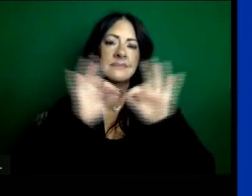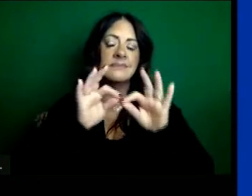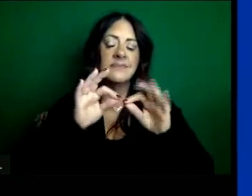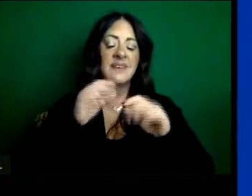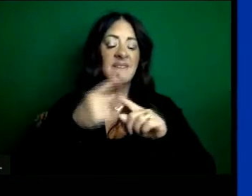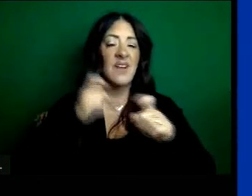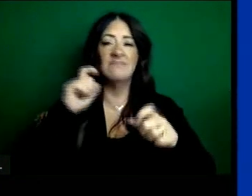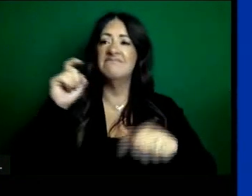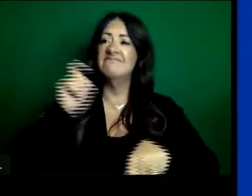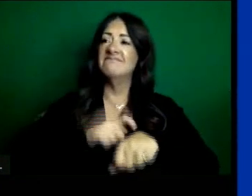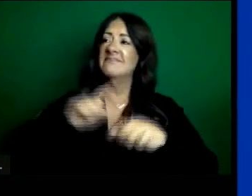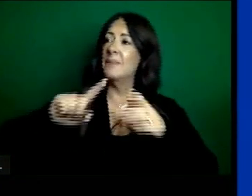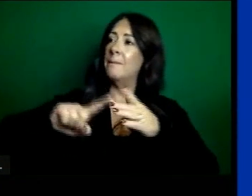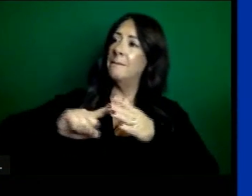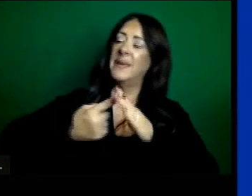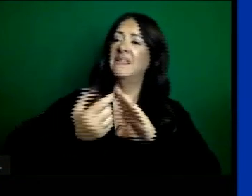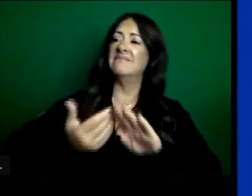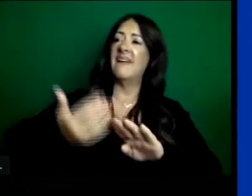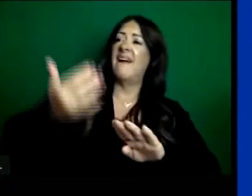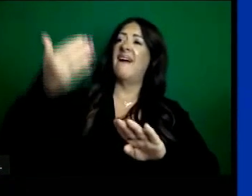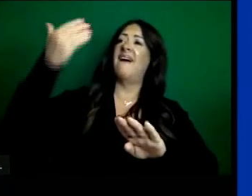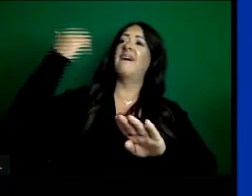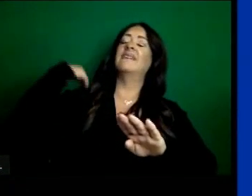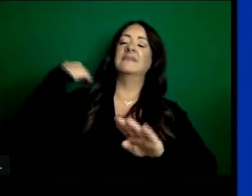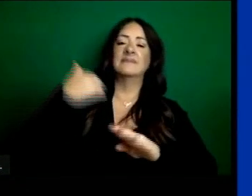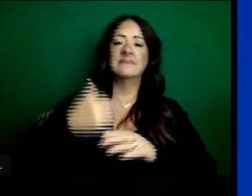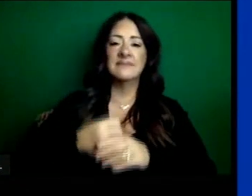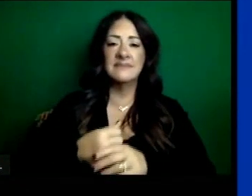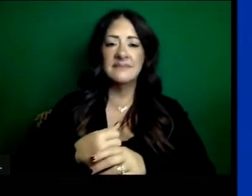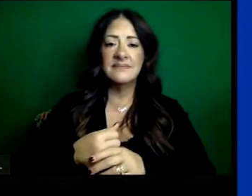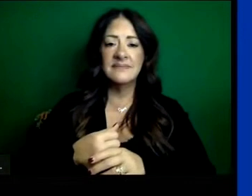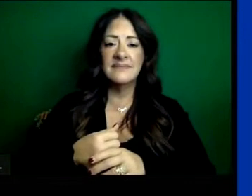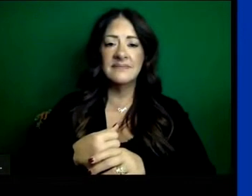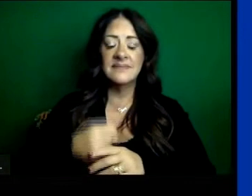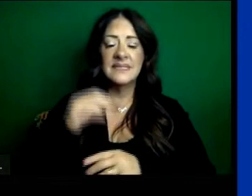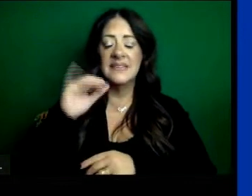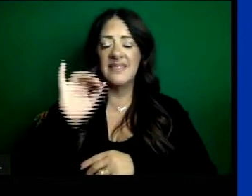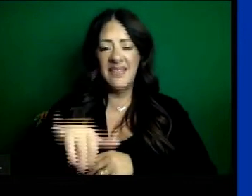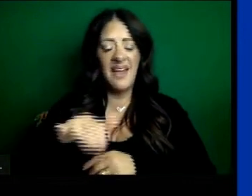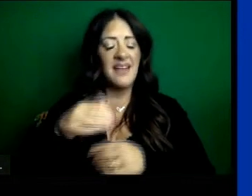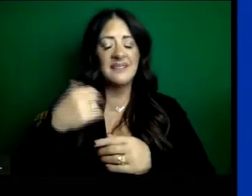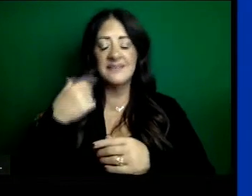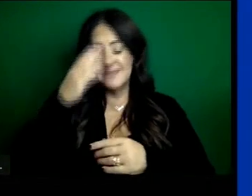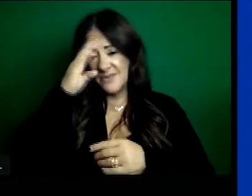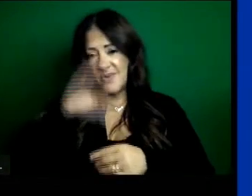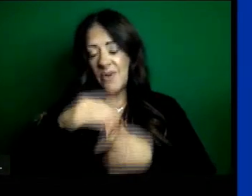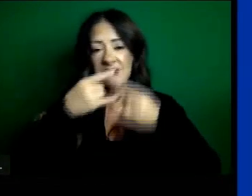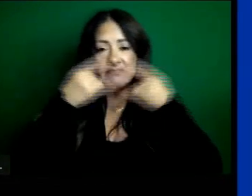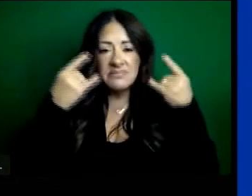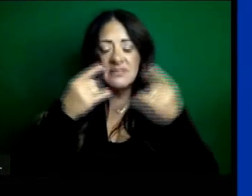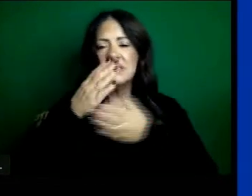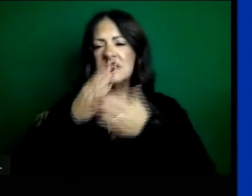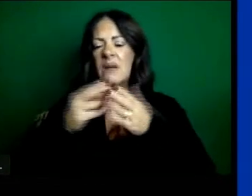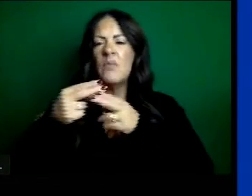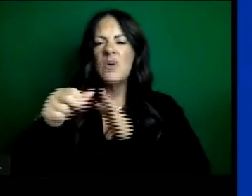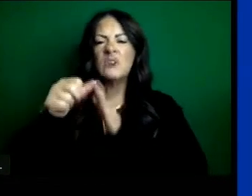ABOUT FUNDAMENTALS. MASKING MATTERS. WE HAVE BEEN TALKING TO YOU SINCE NEARLY THE BEGINNING OF